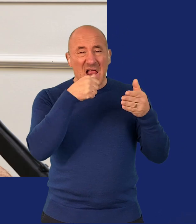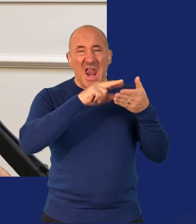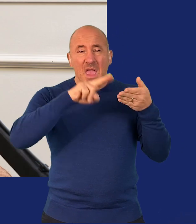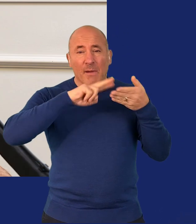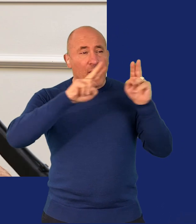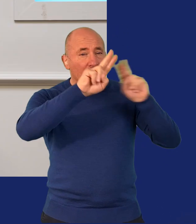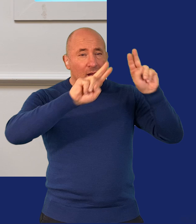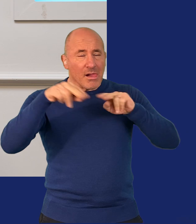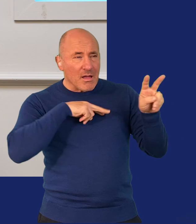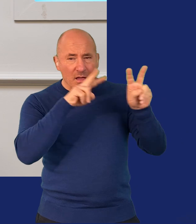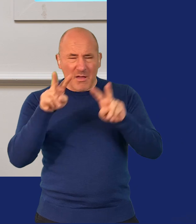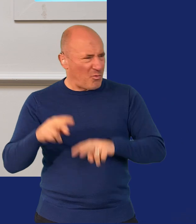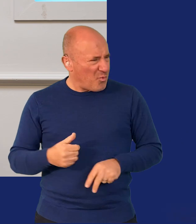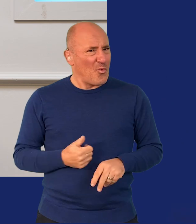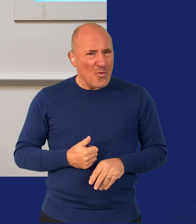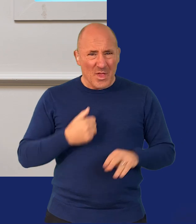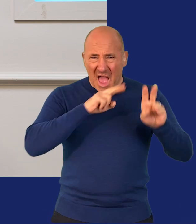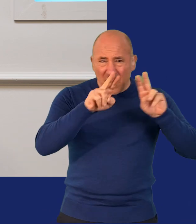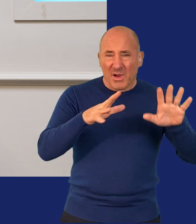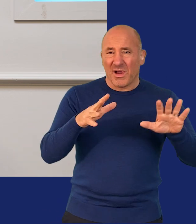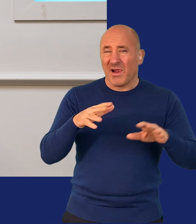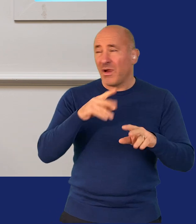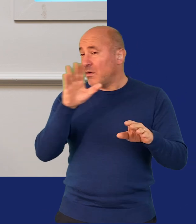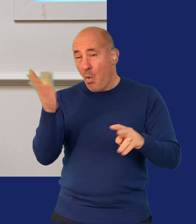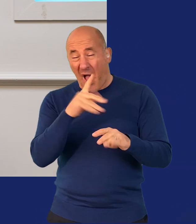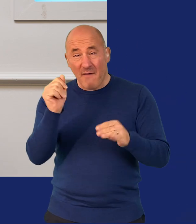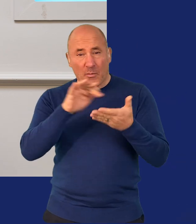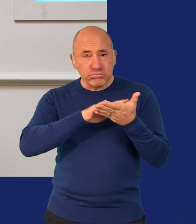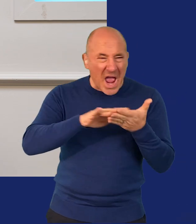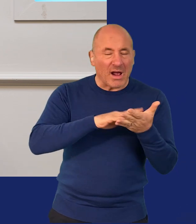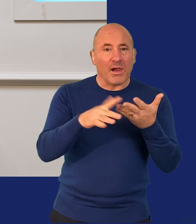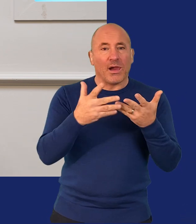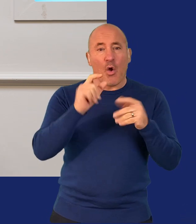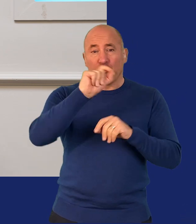And what we were saying before about accessible and inclusive design is just better design.